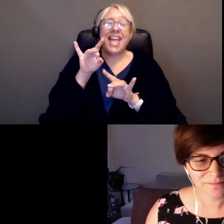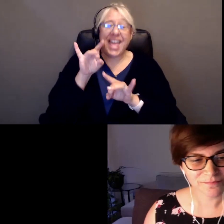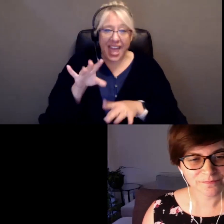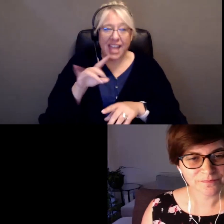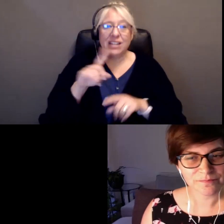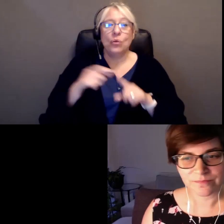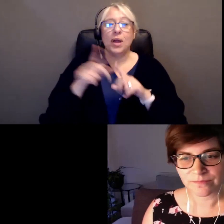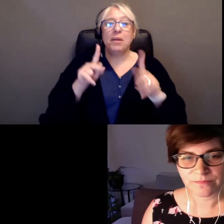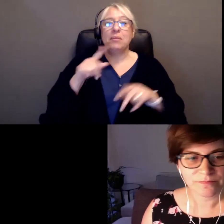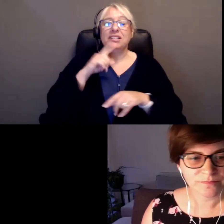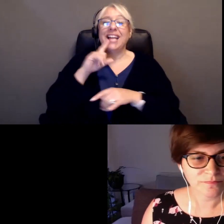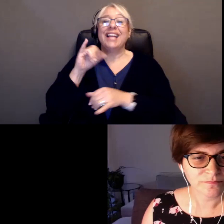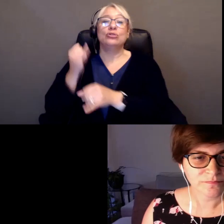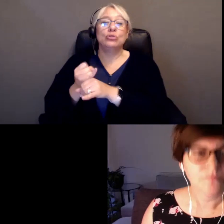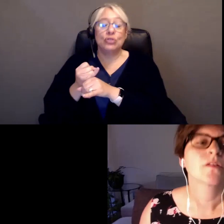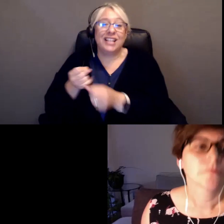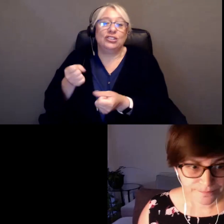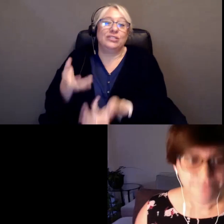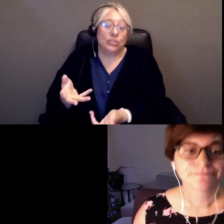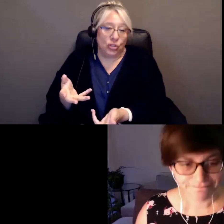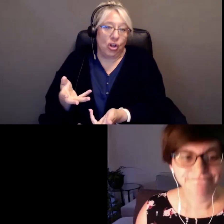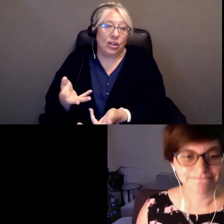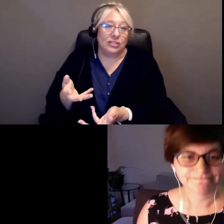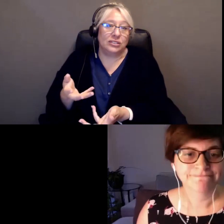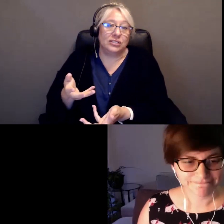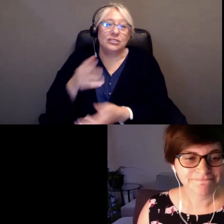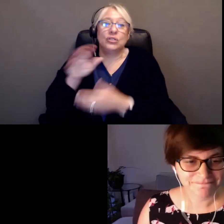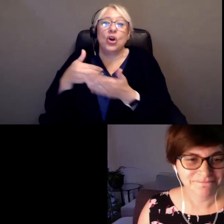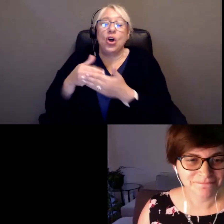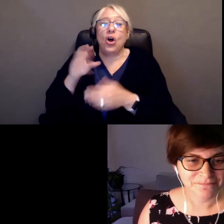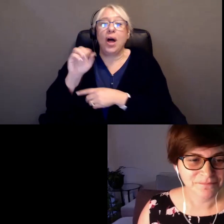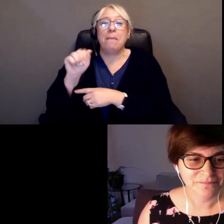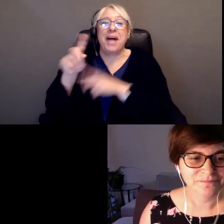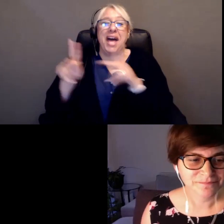deinstitutionalization has caused all the Mad people out on the street. That's not what